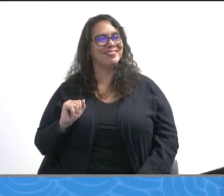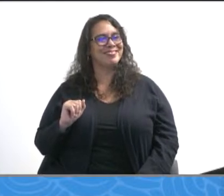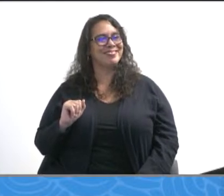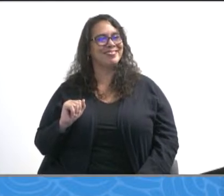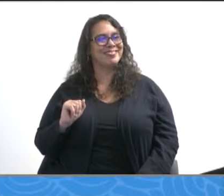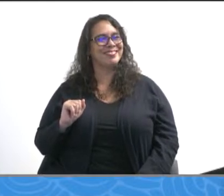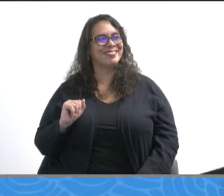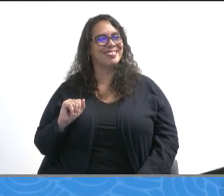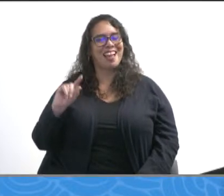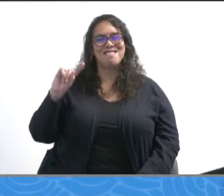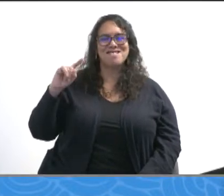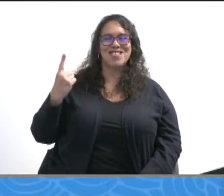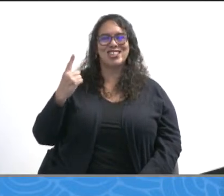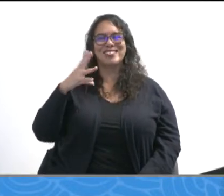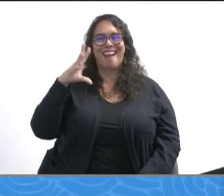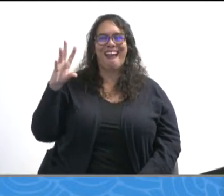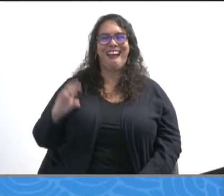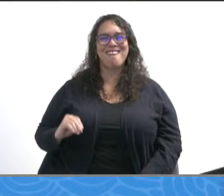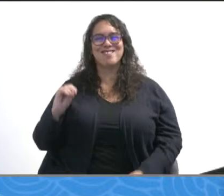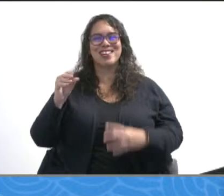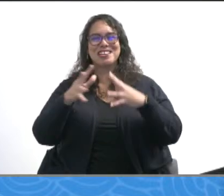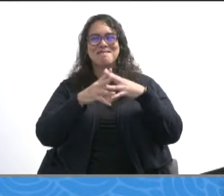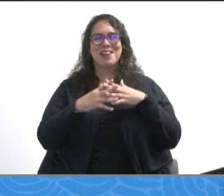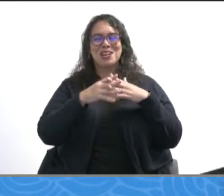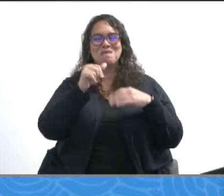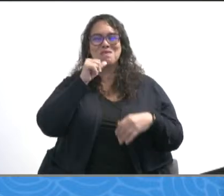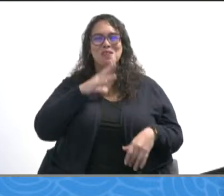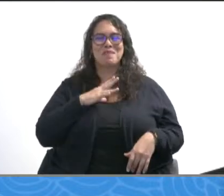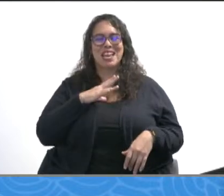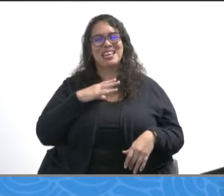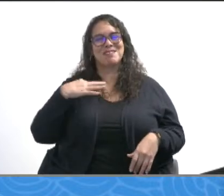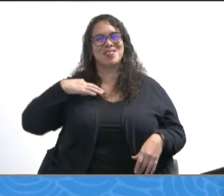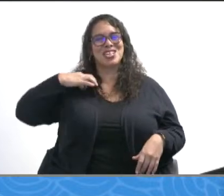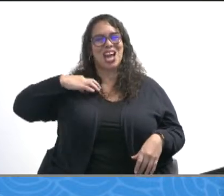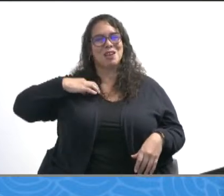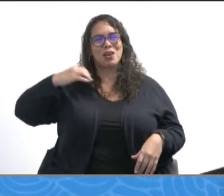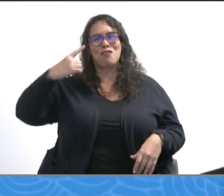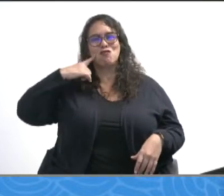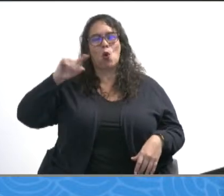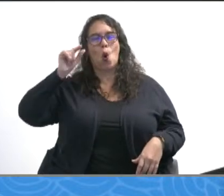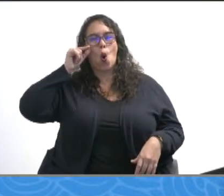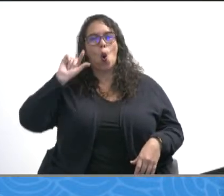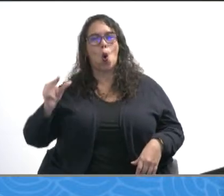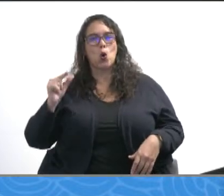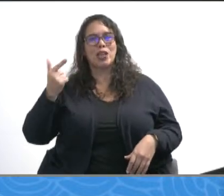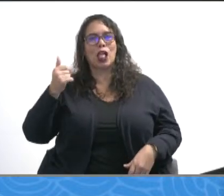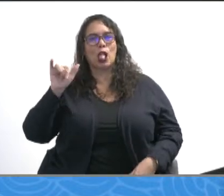I'm the first African American woman to be nominated for Golden Globe and Academy Award.